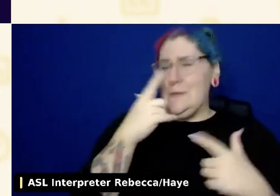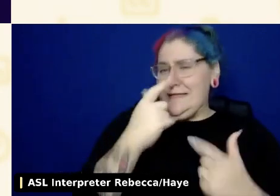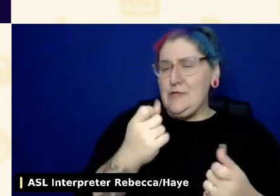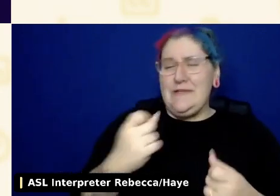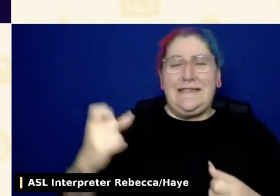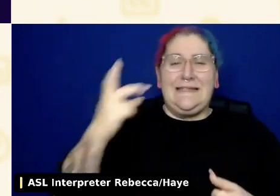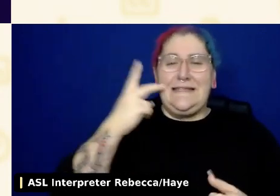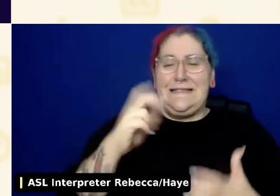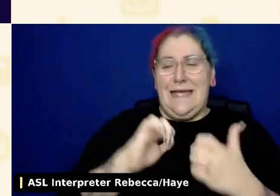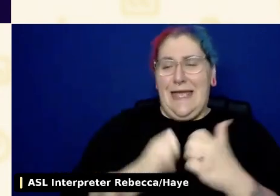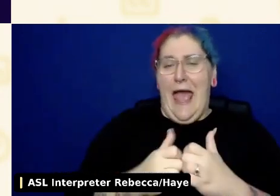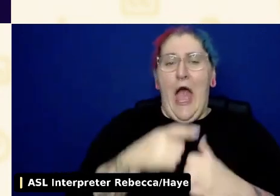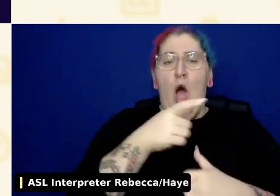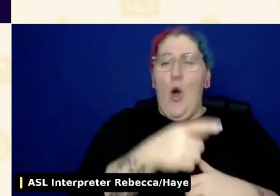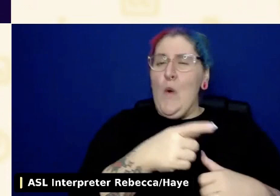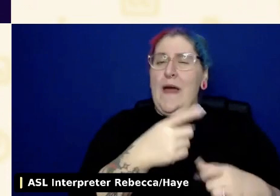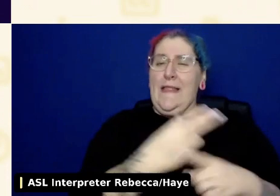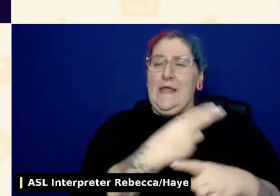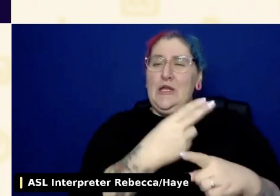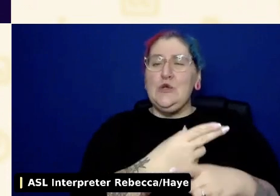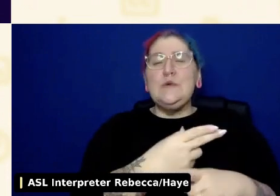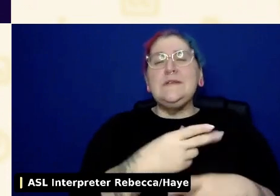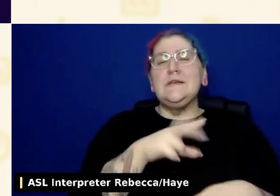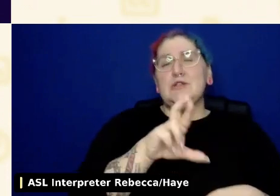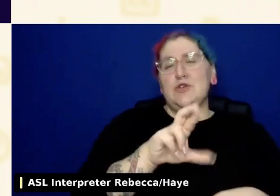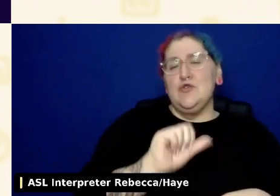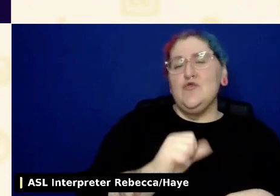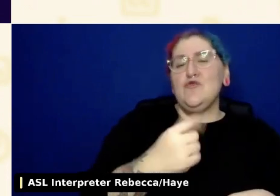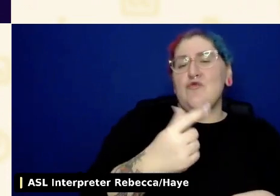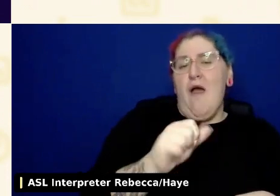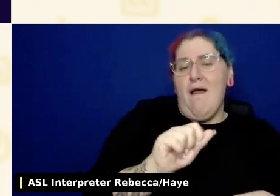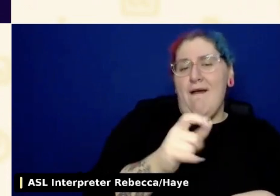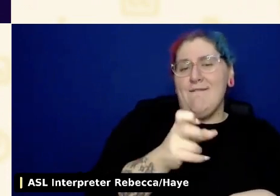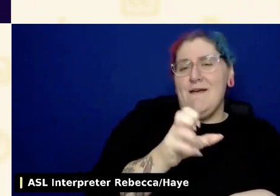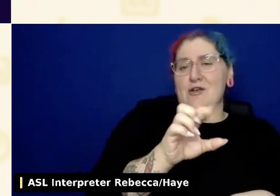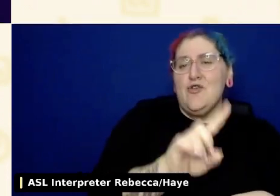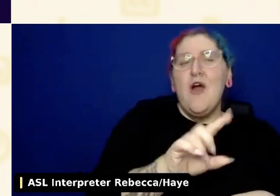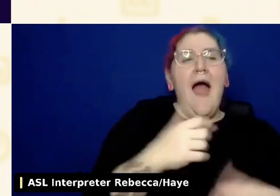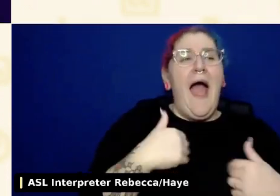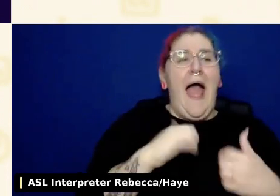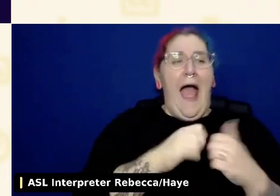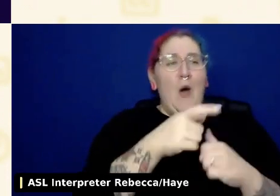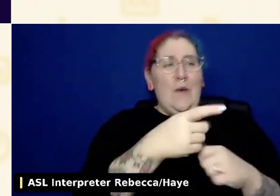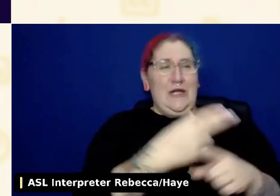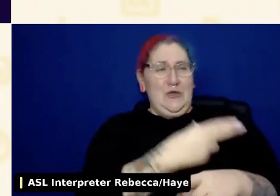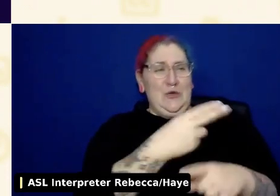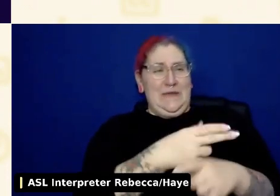with the plug-in, and also that it's inspiring. I want to leave you with two action items.